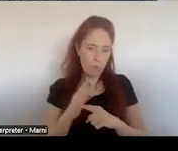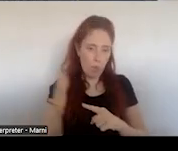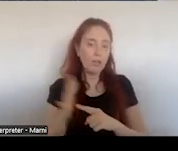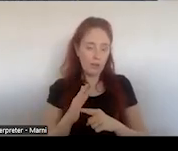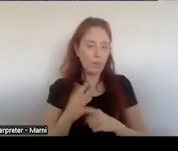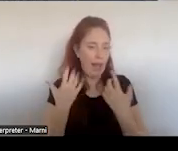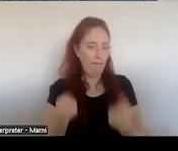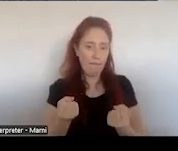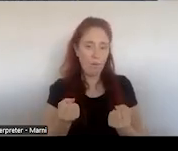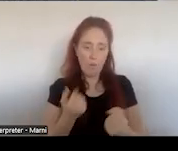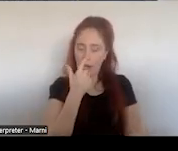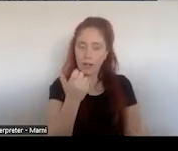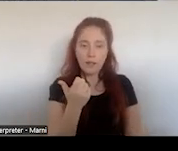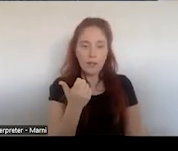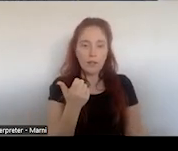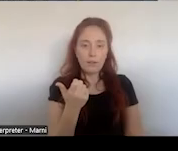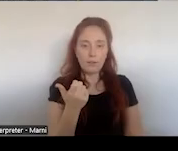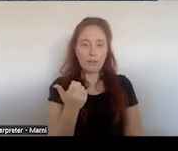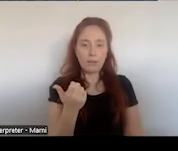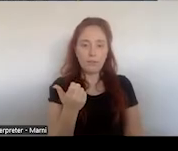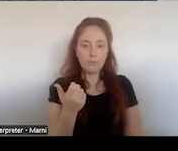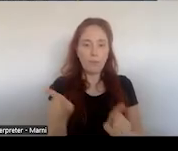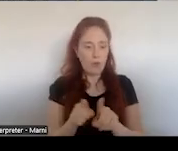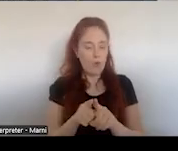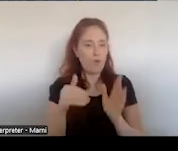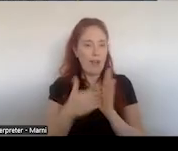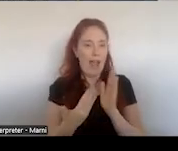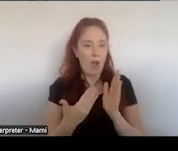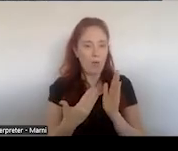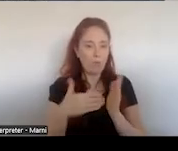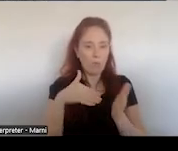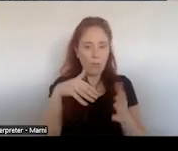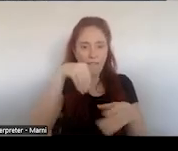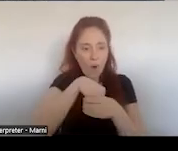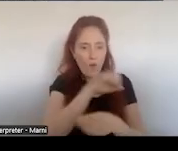Australia and the broader sector ? those key stakeholders have to come together to make